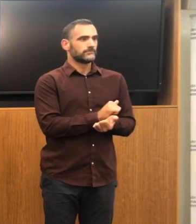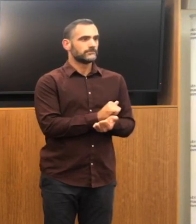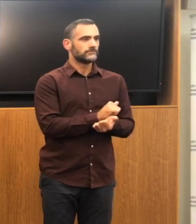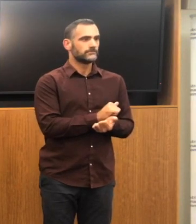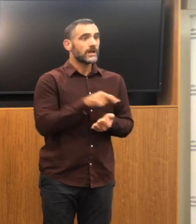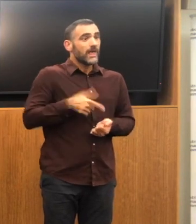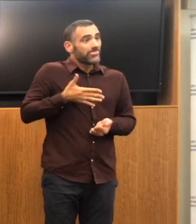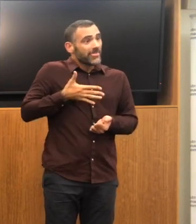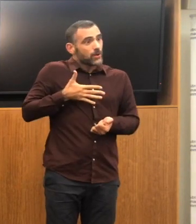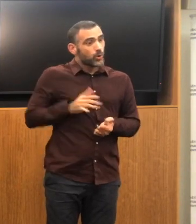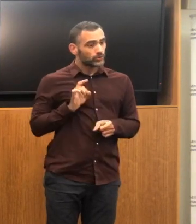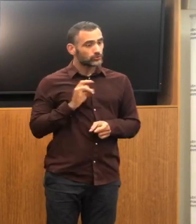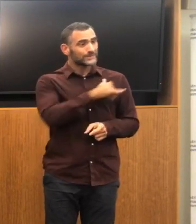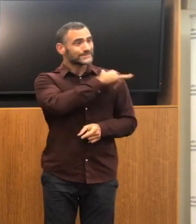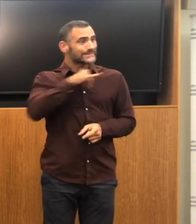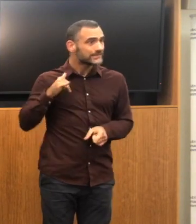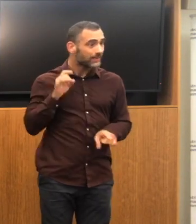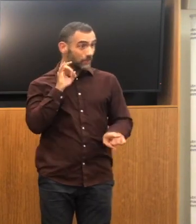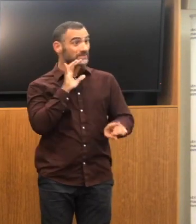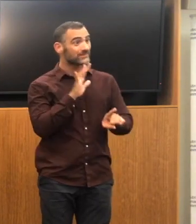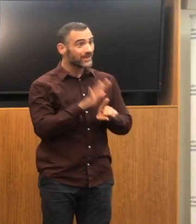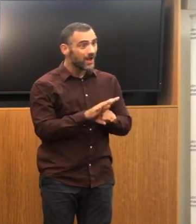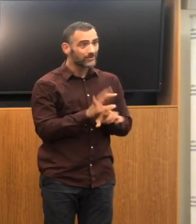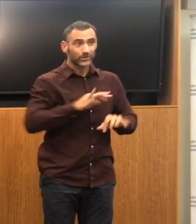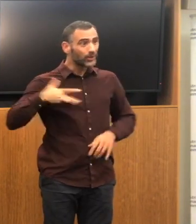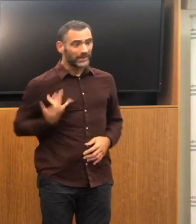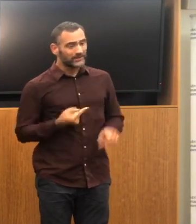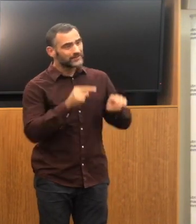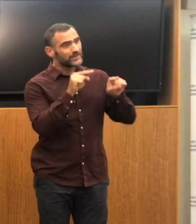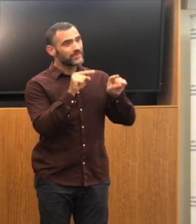themselves than after all of that that they have risked